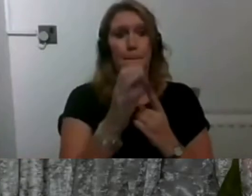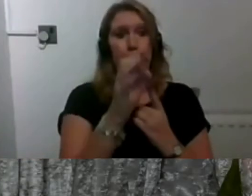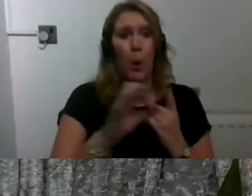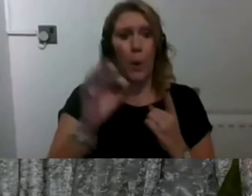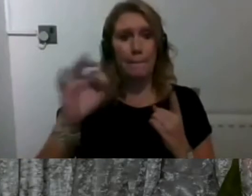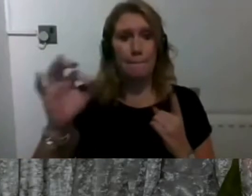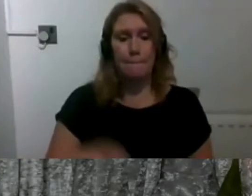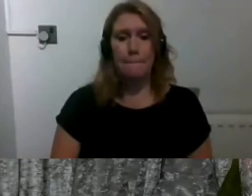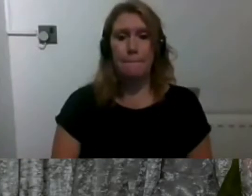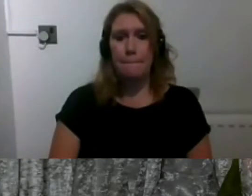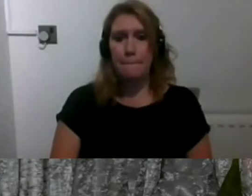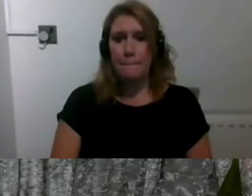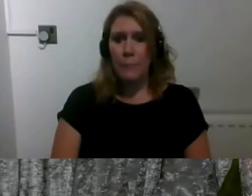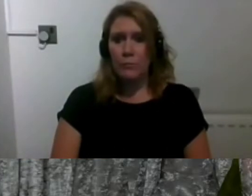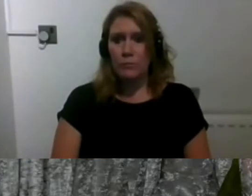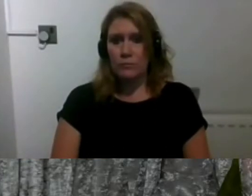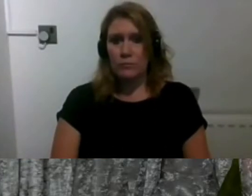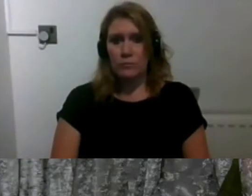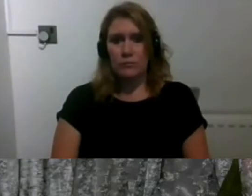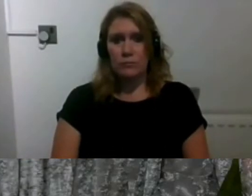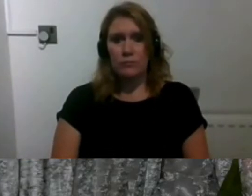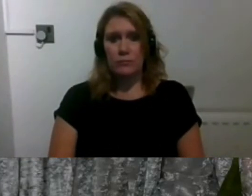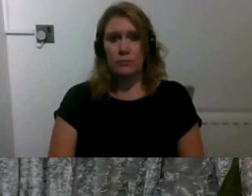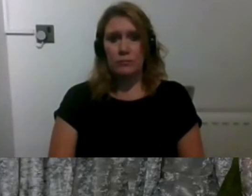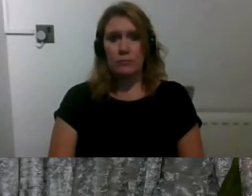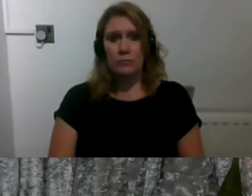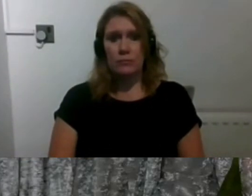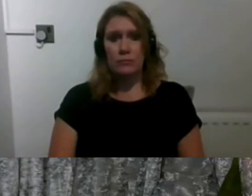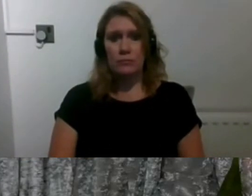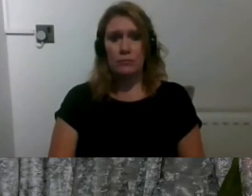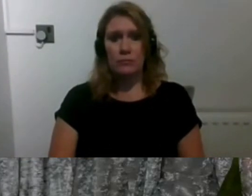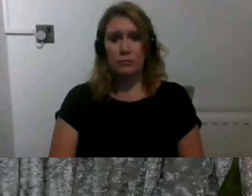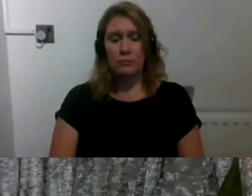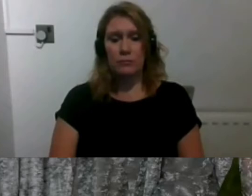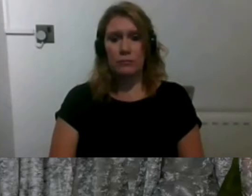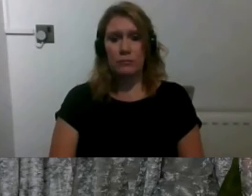now Duncan, and ask you to introduce your first poem.